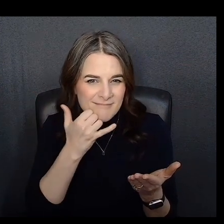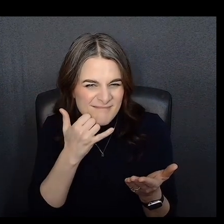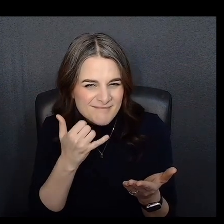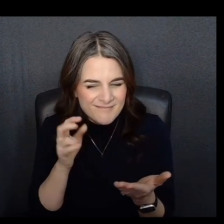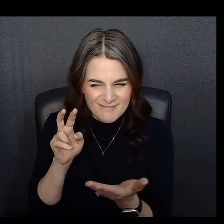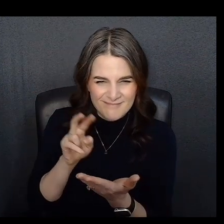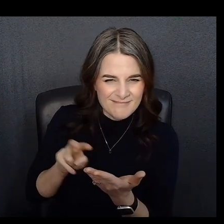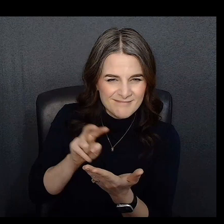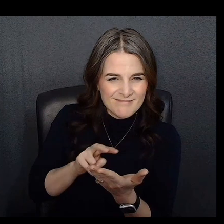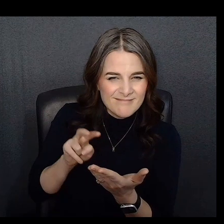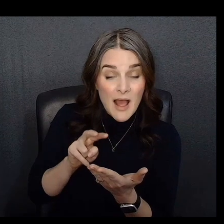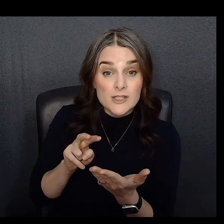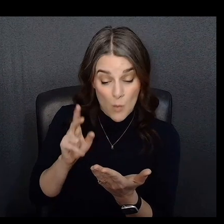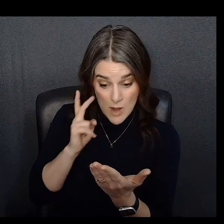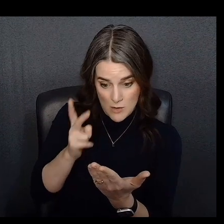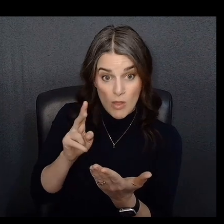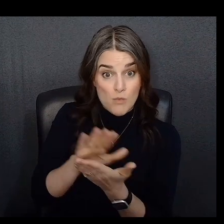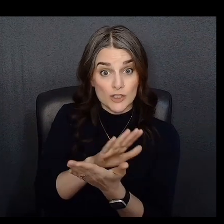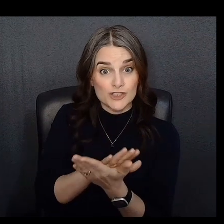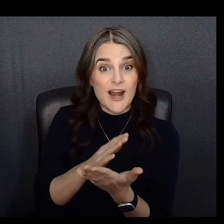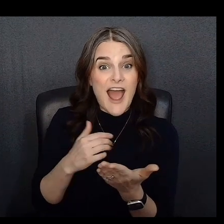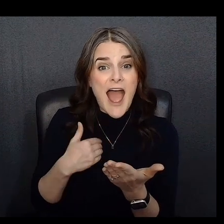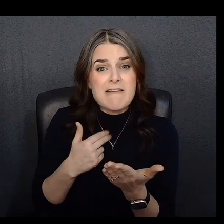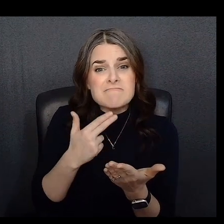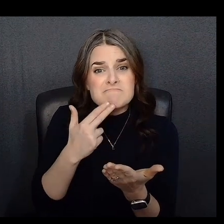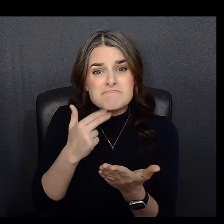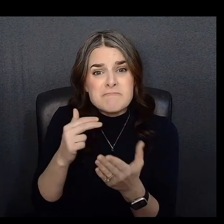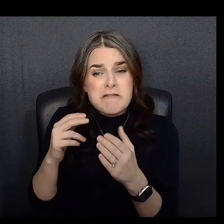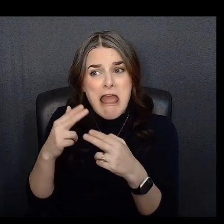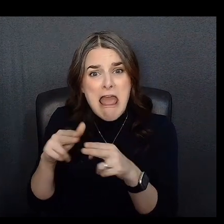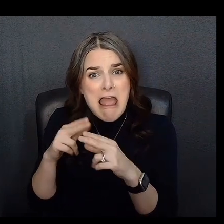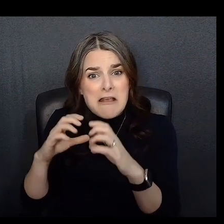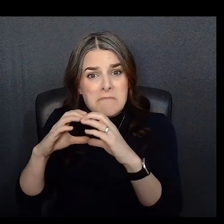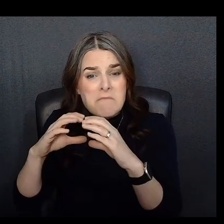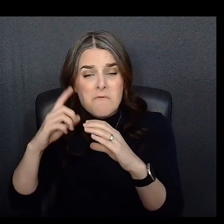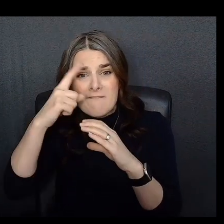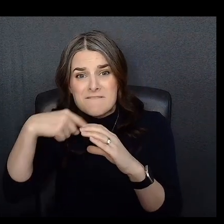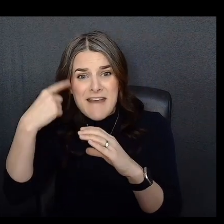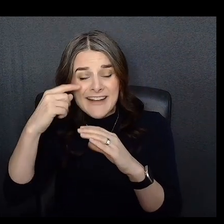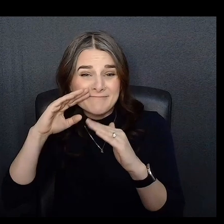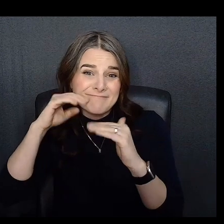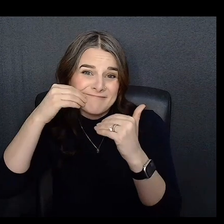of a little circle with a face to represent the egg, and it had a cute little picture of a sperm with a smiley face